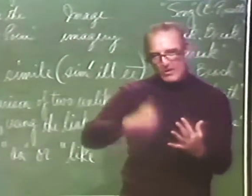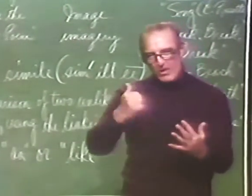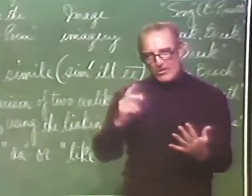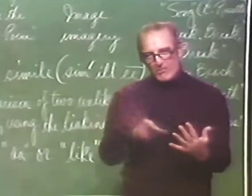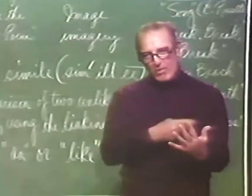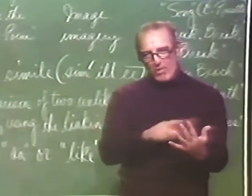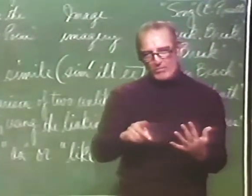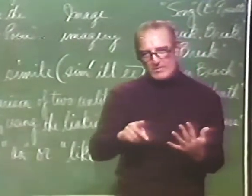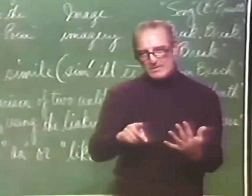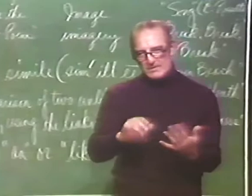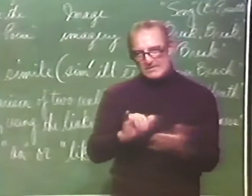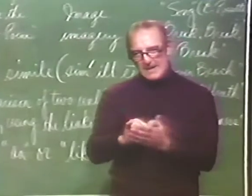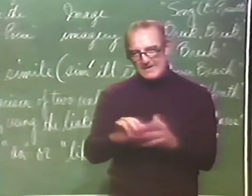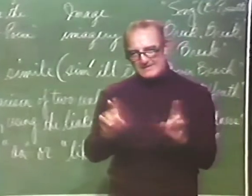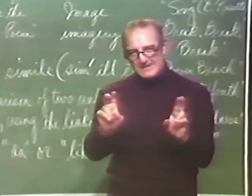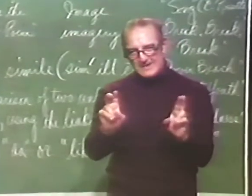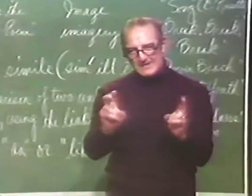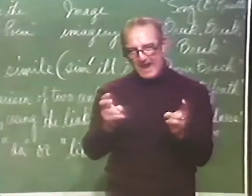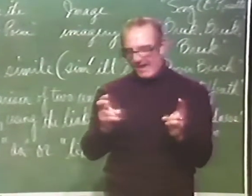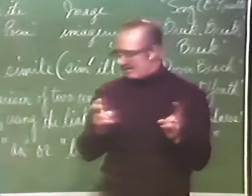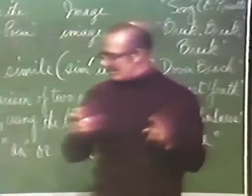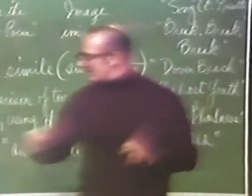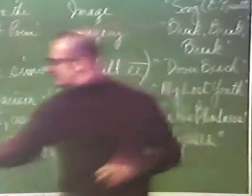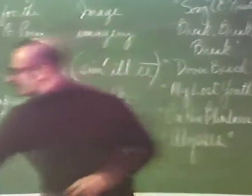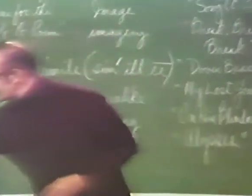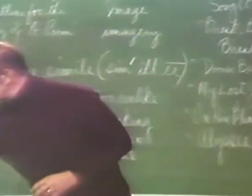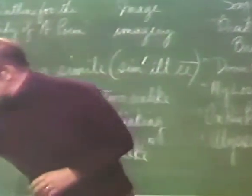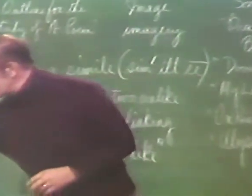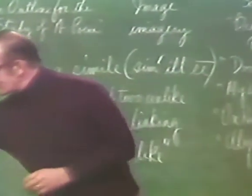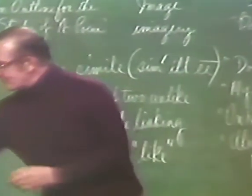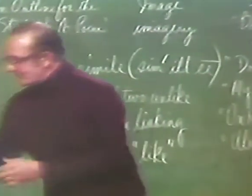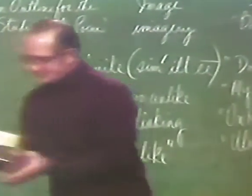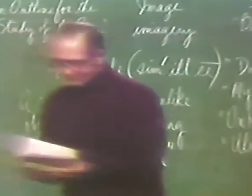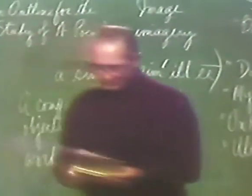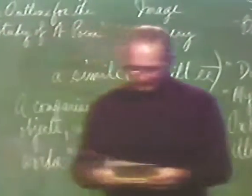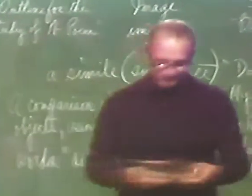LET'S READ ANOTHER POEM THAT IS ENTITLED...